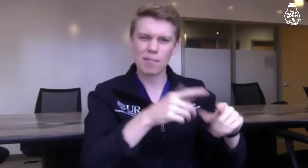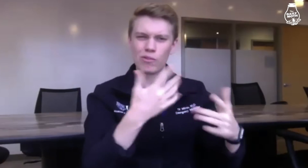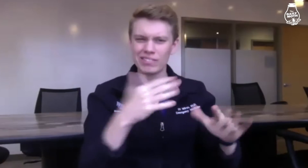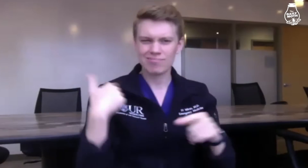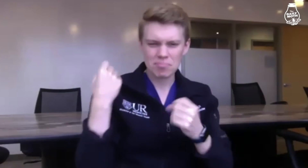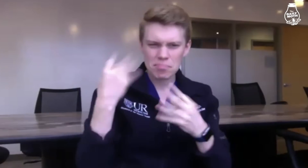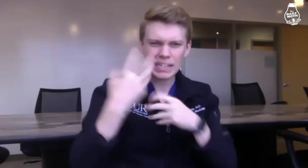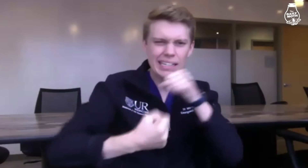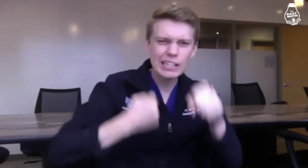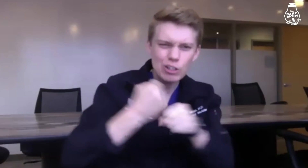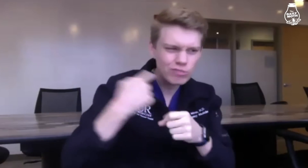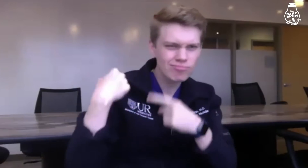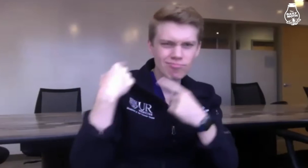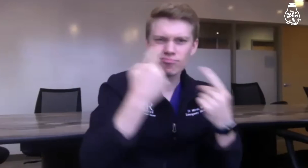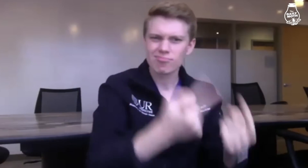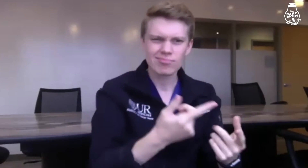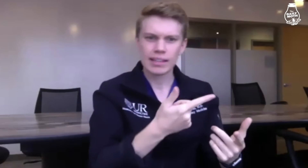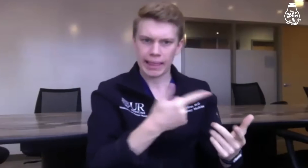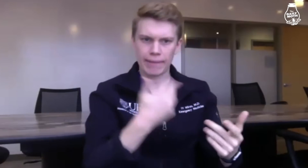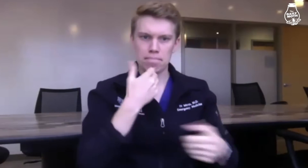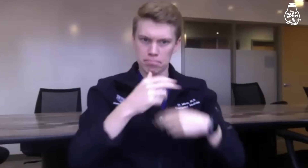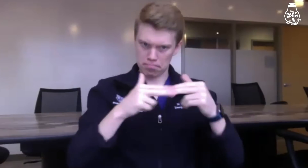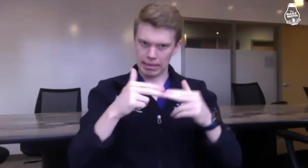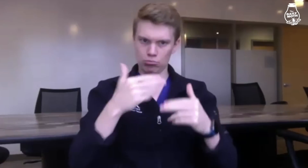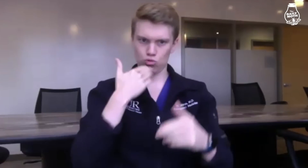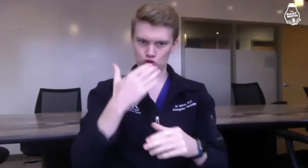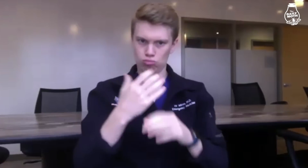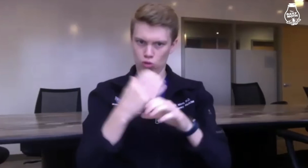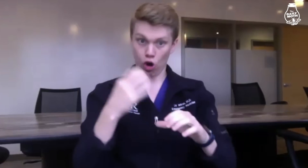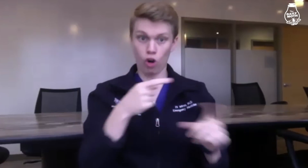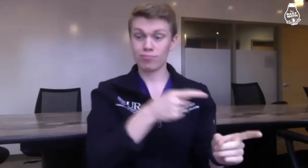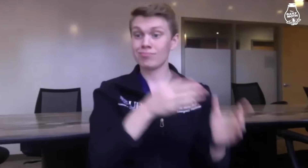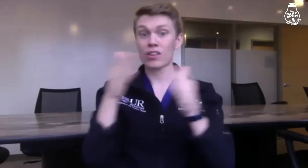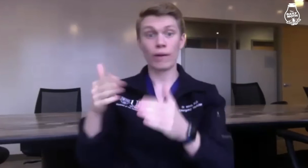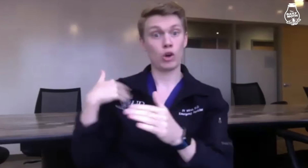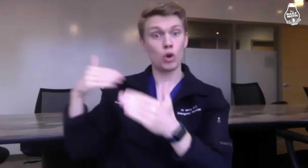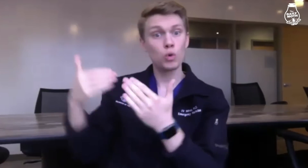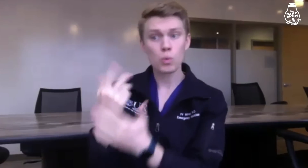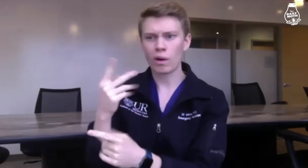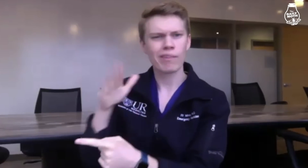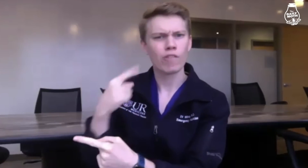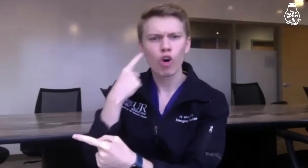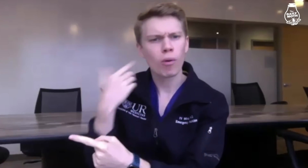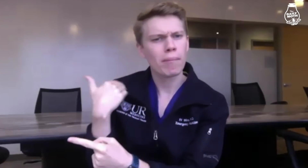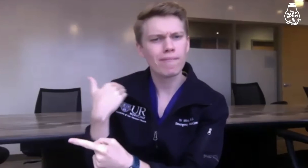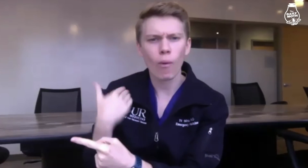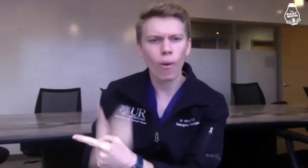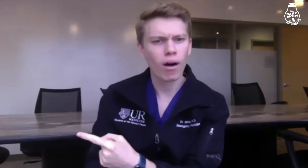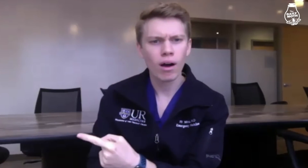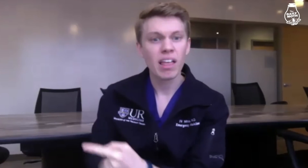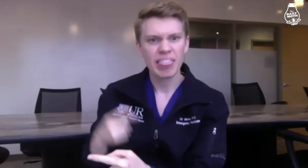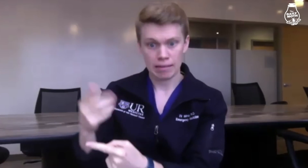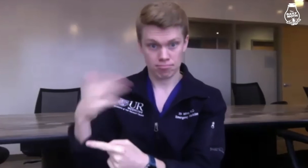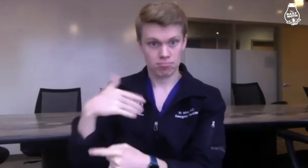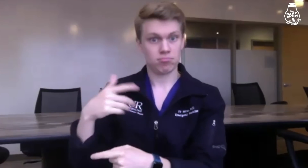They have reliable cars that have been built for many years. The other is a new car that you've never heard of before.